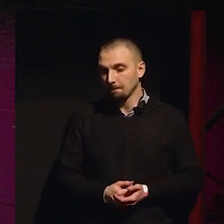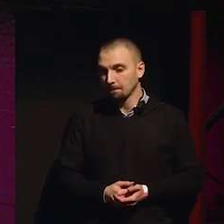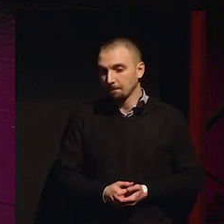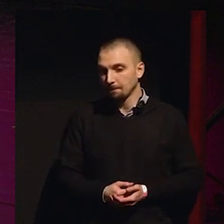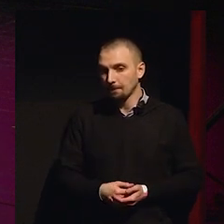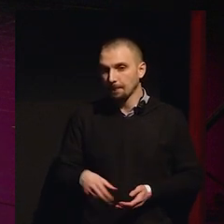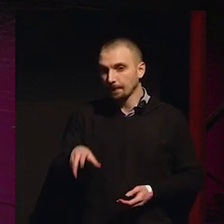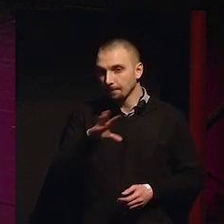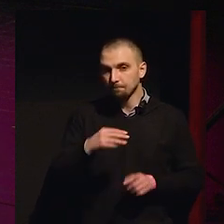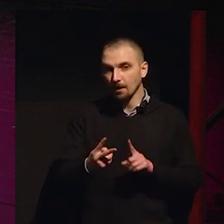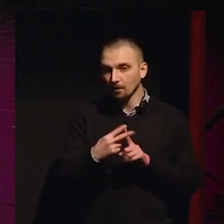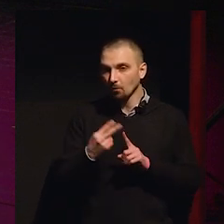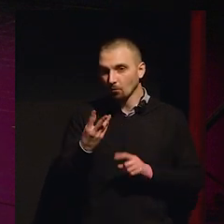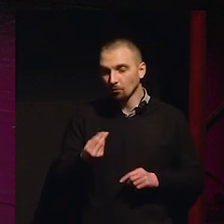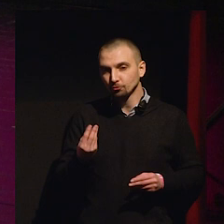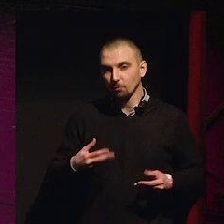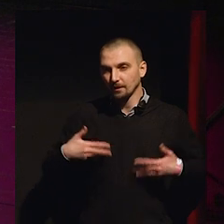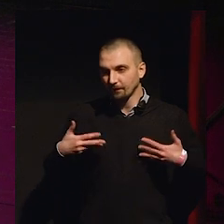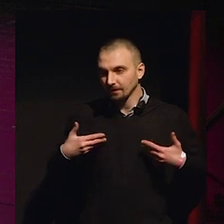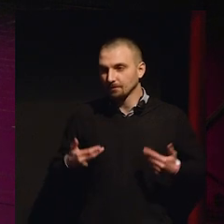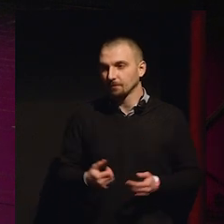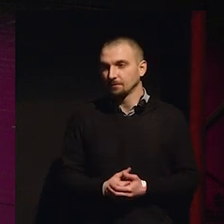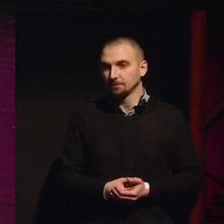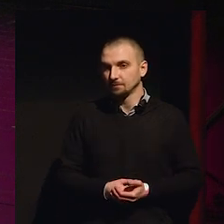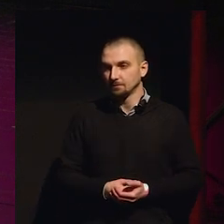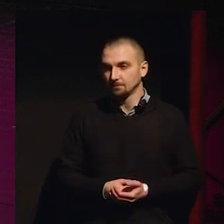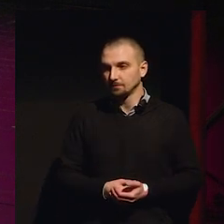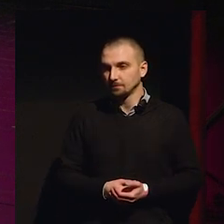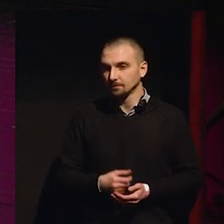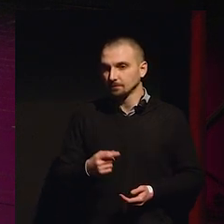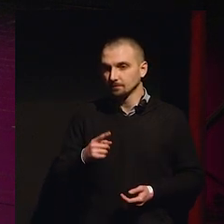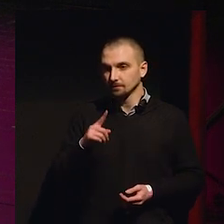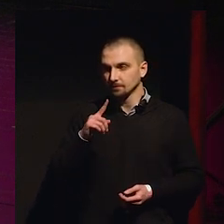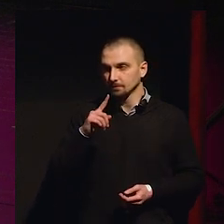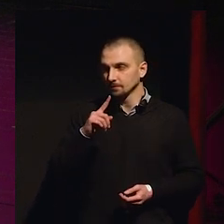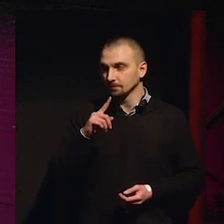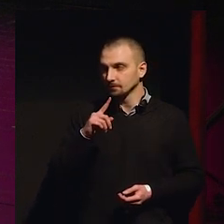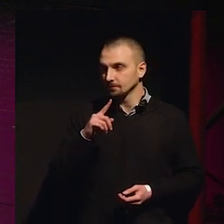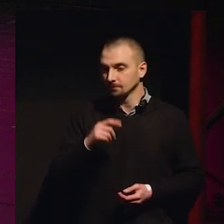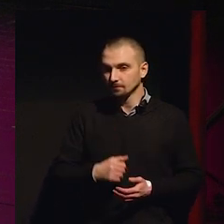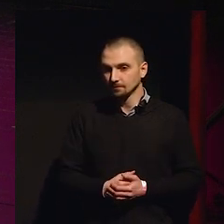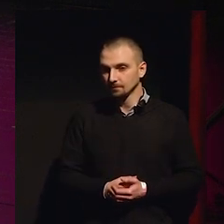I’d be very glad if you join us. One last word. Please give me two minutes.